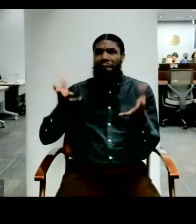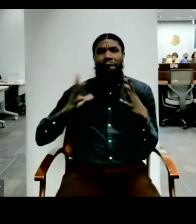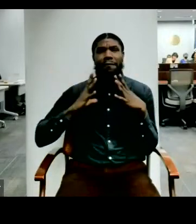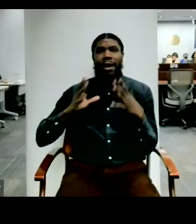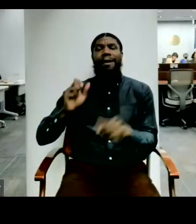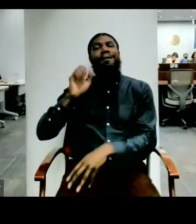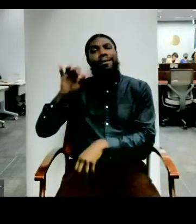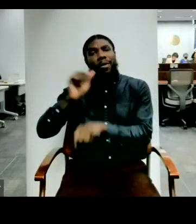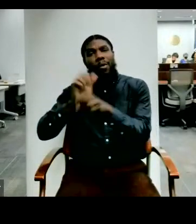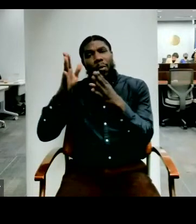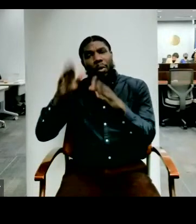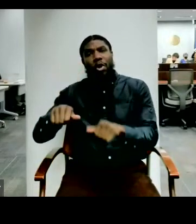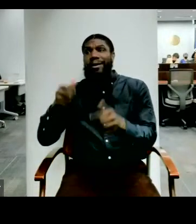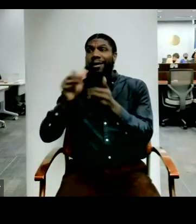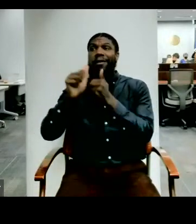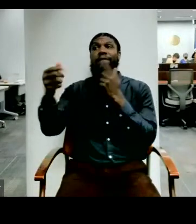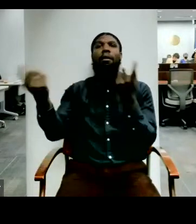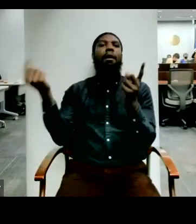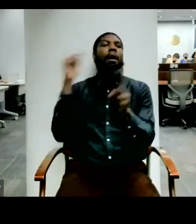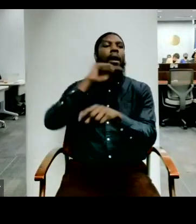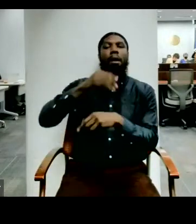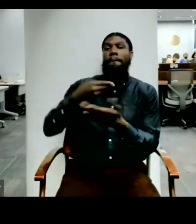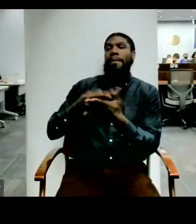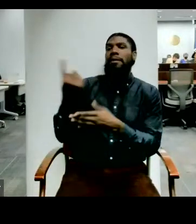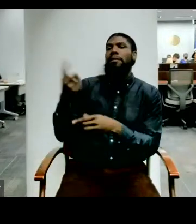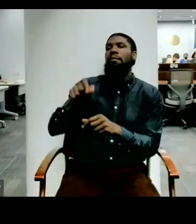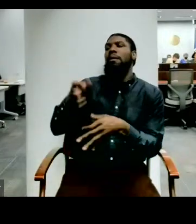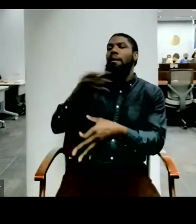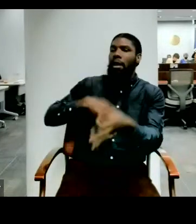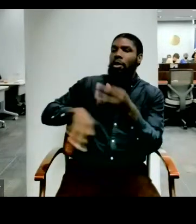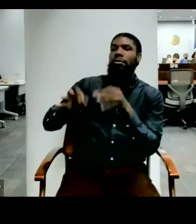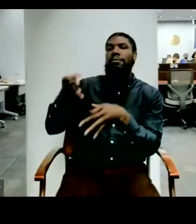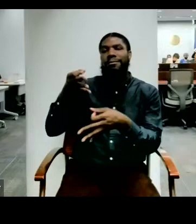for a work around by buying an accessible version of the technology in the first place.